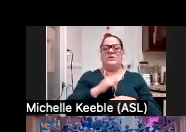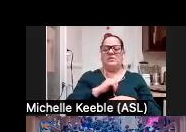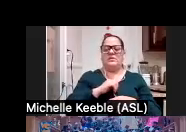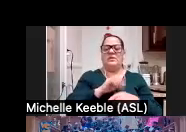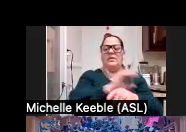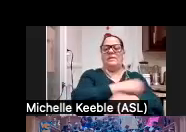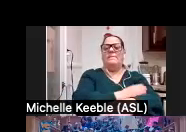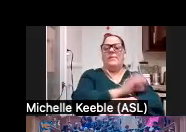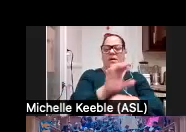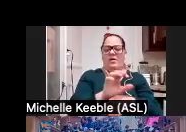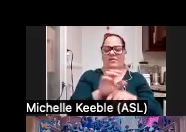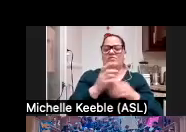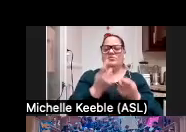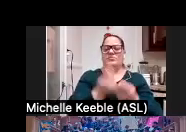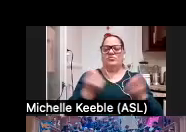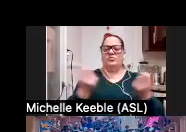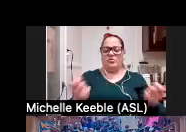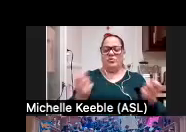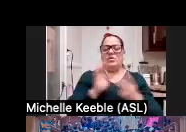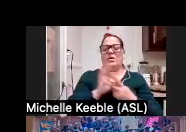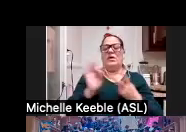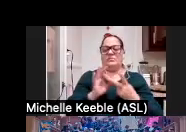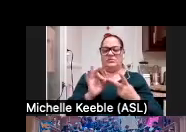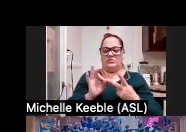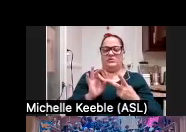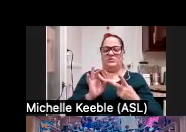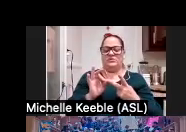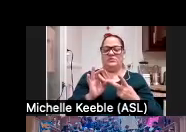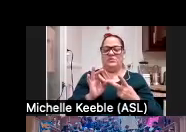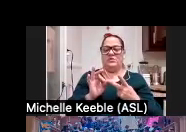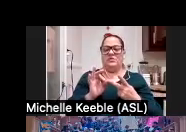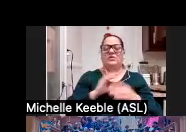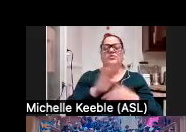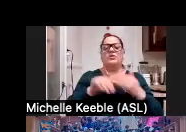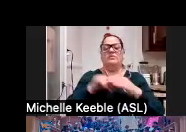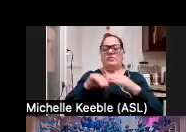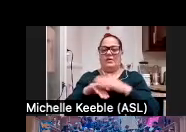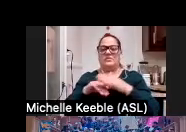um which gives you a lot of options in terms of giving you access to the exhibit